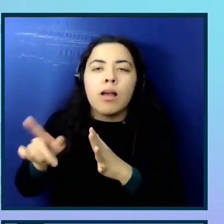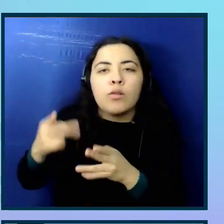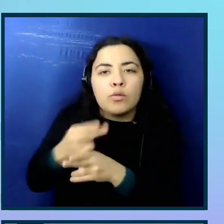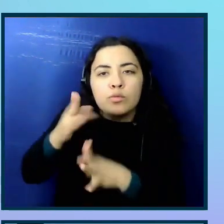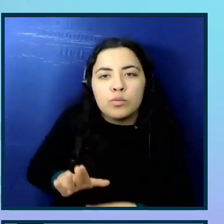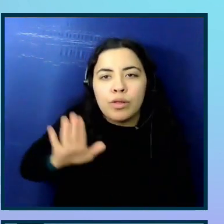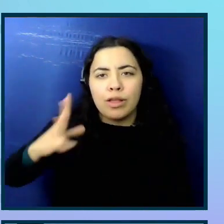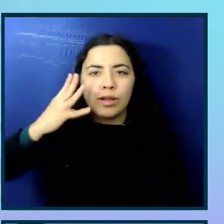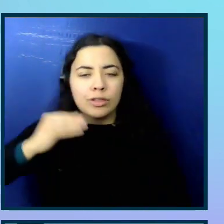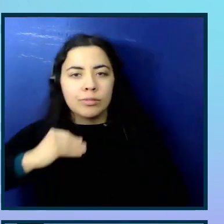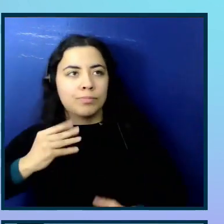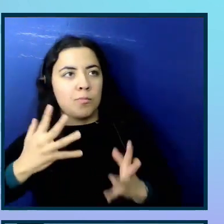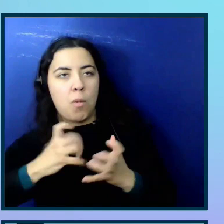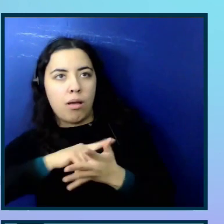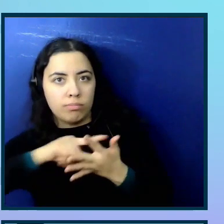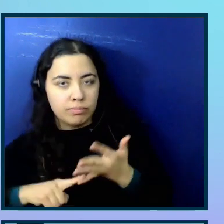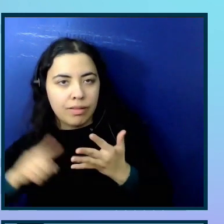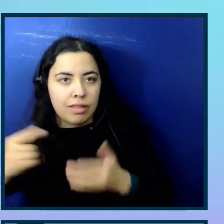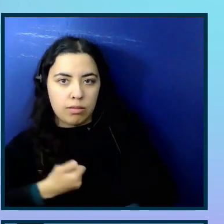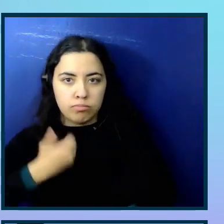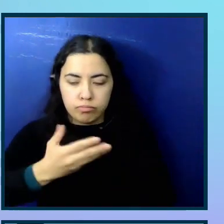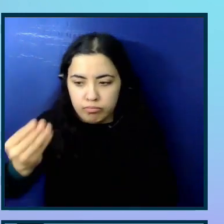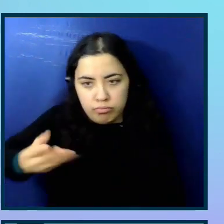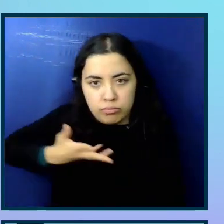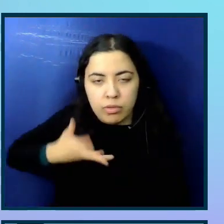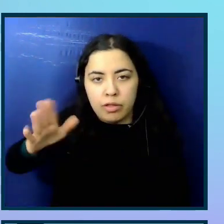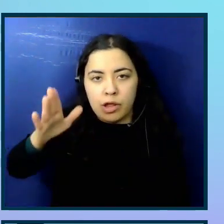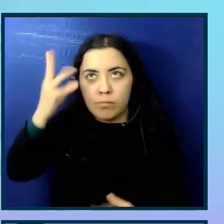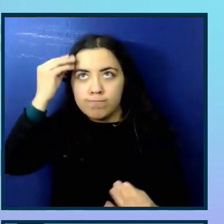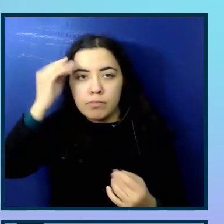that they were expressing ideas about our new direction